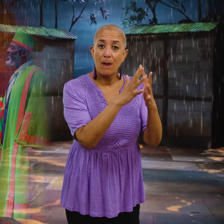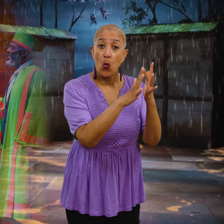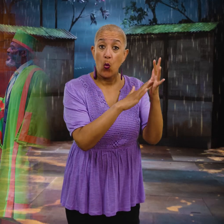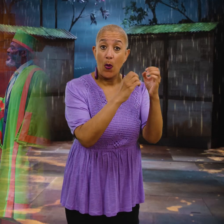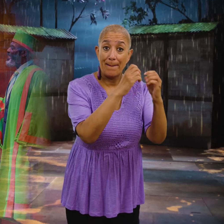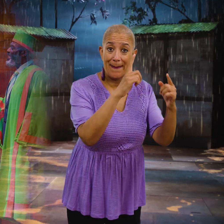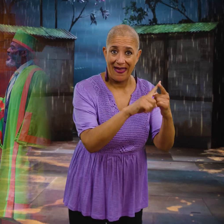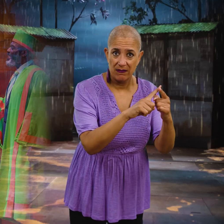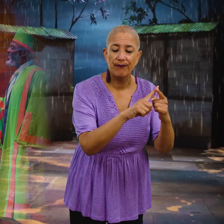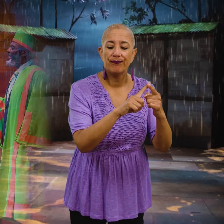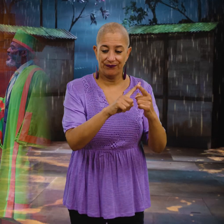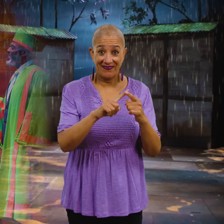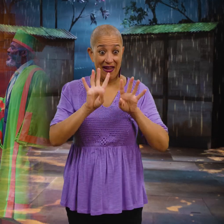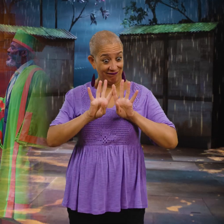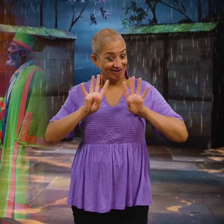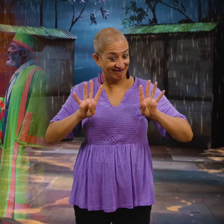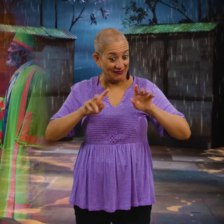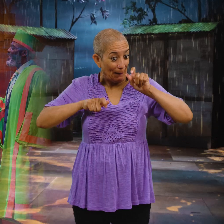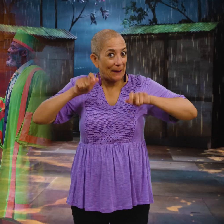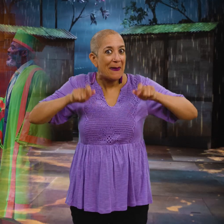The Wind